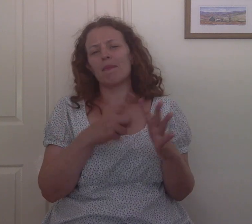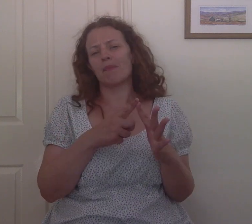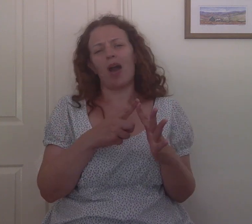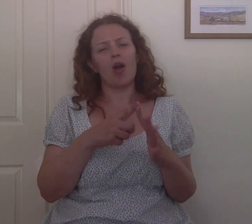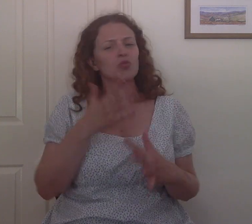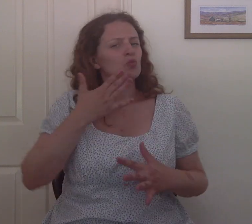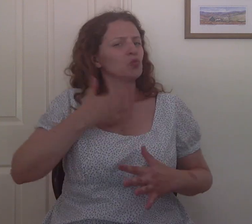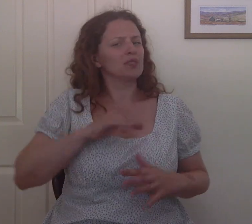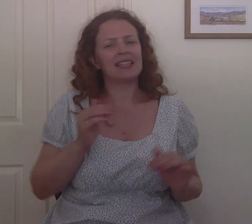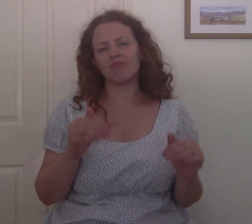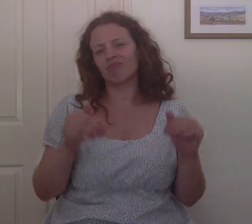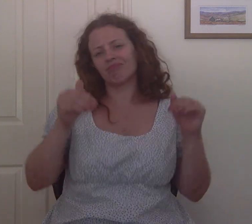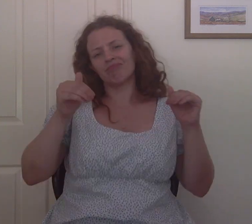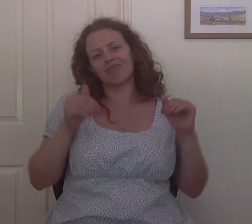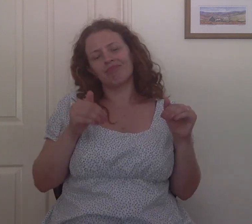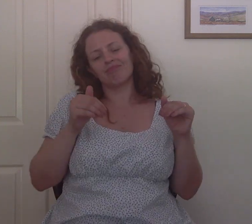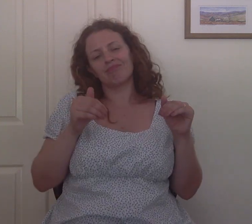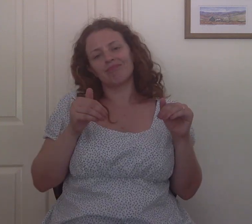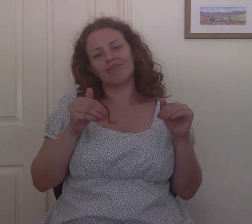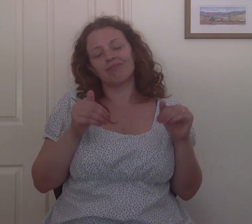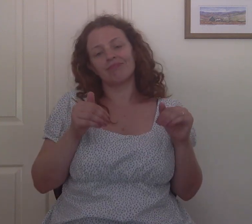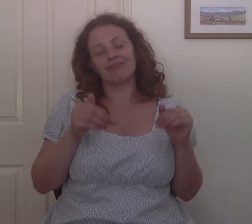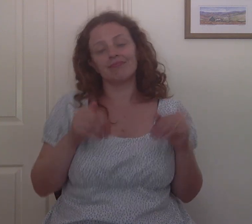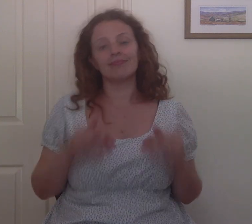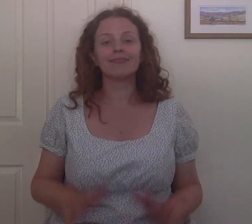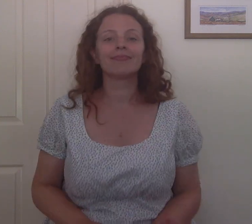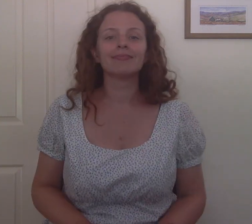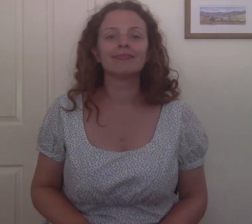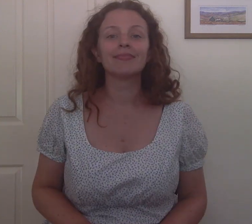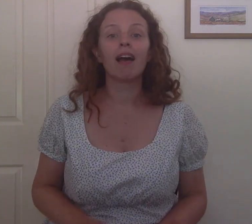"Emma , you need to stand back,"